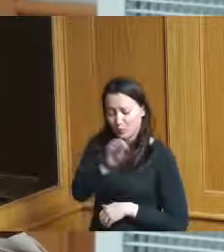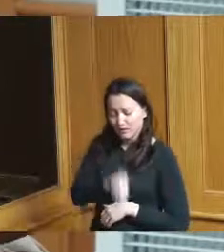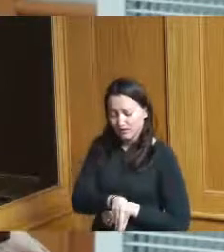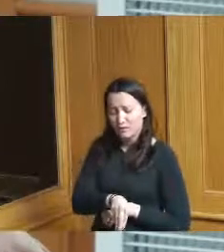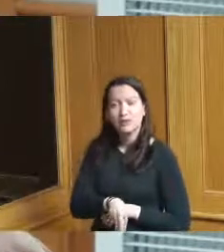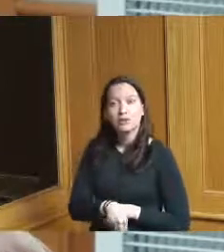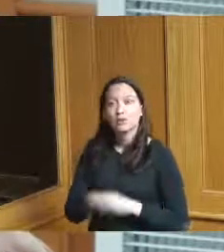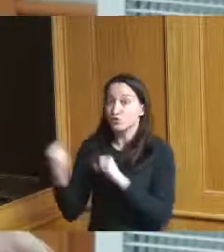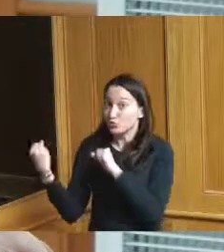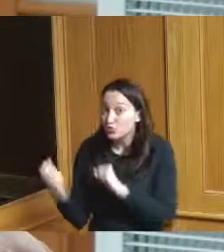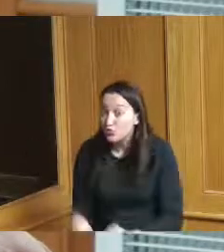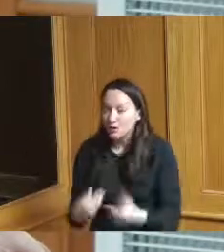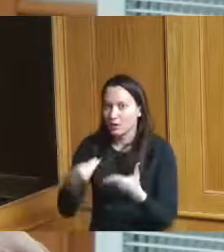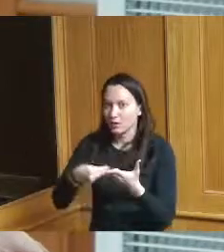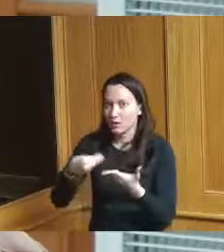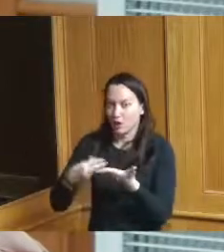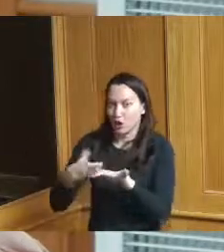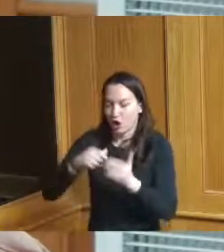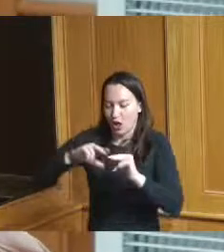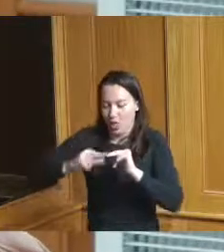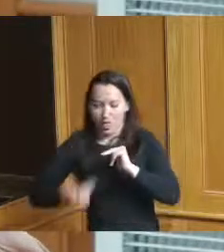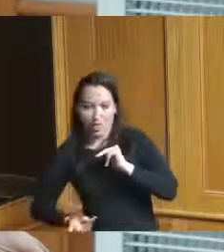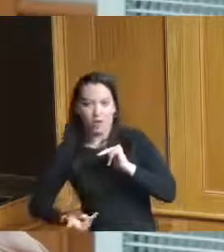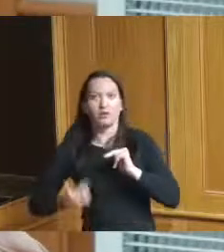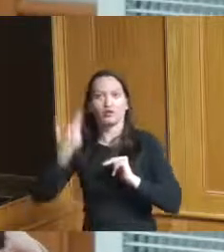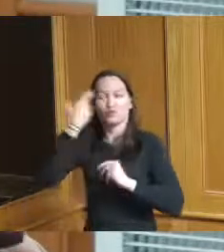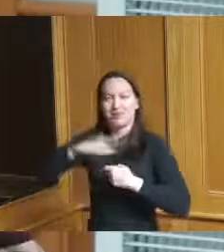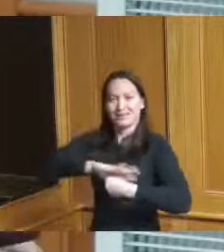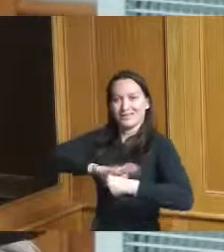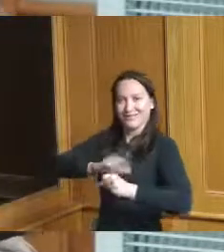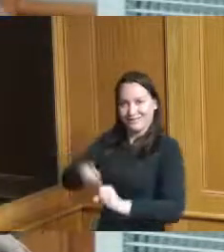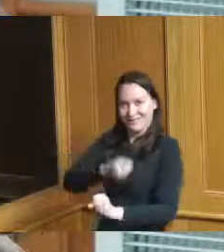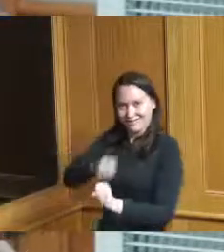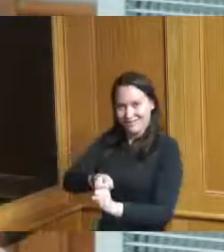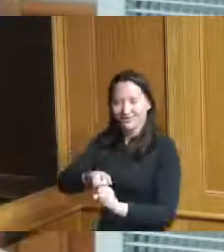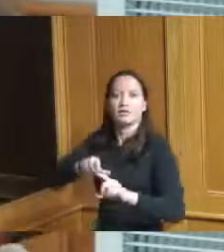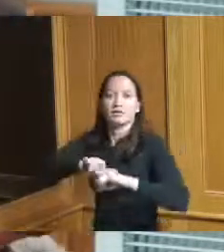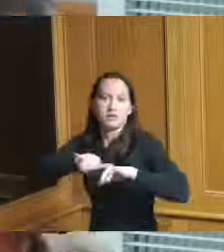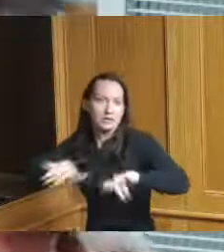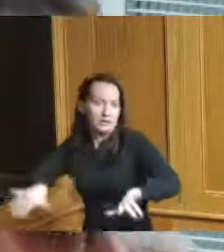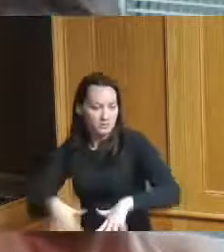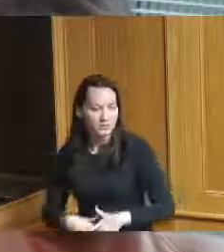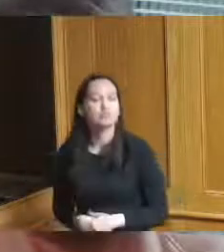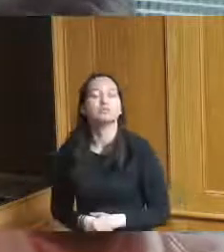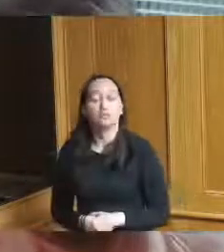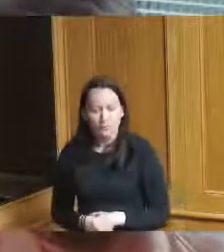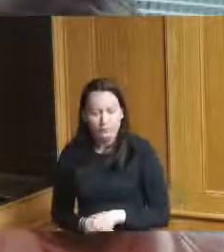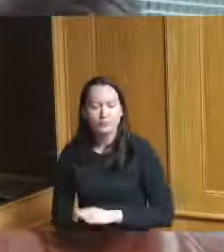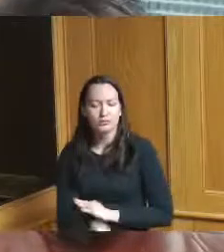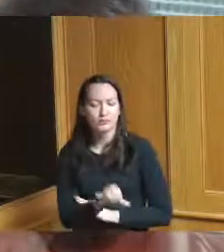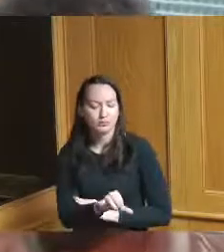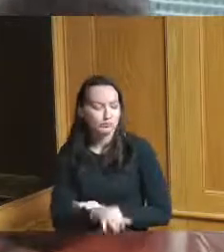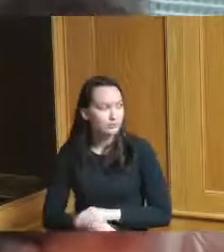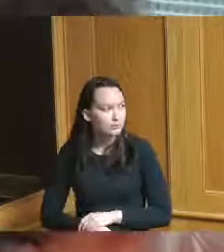significant income drop due to the pandemic thanks wow